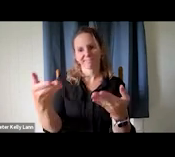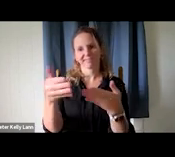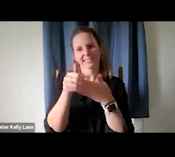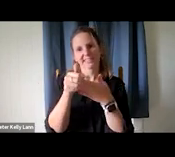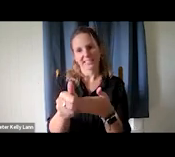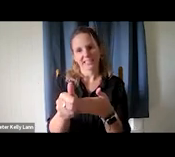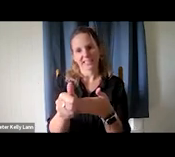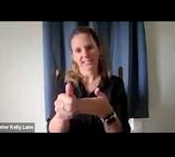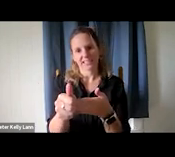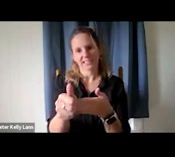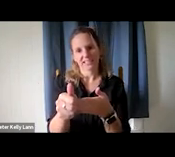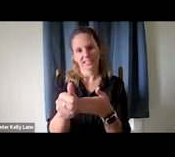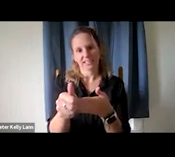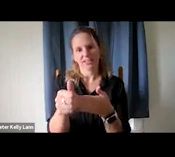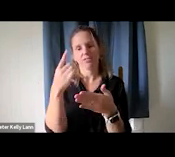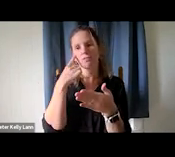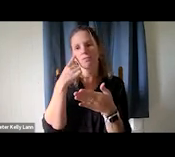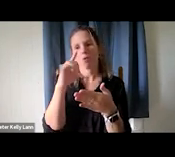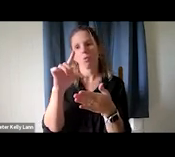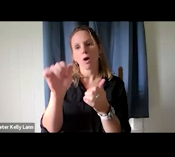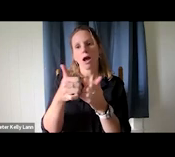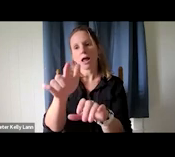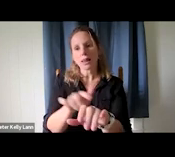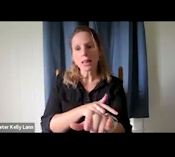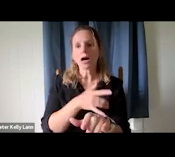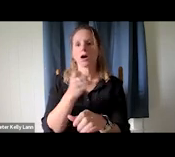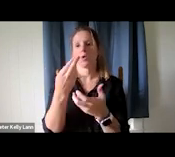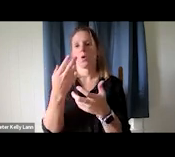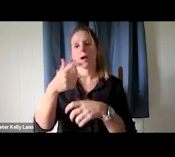on the length or the number of periods of abstinence